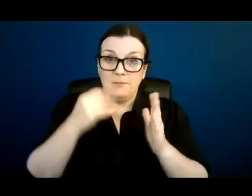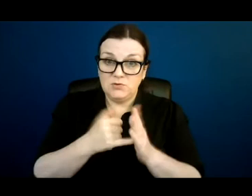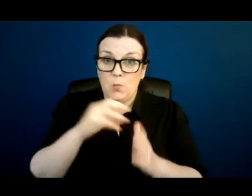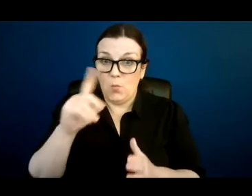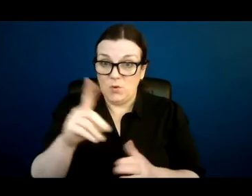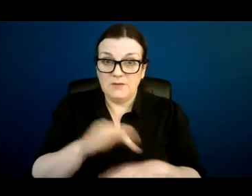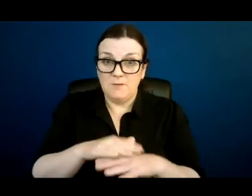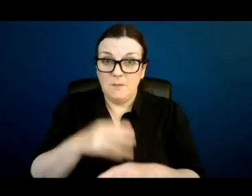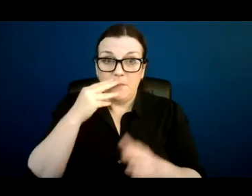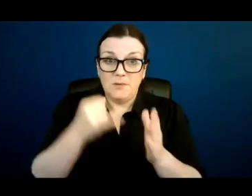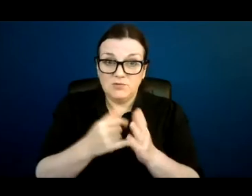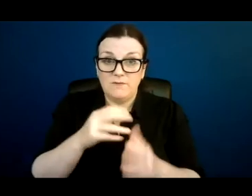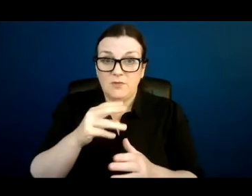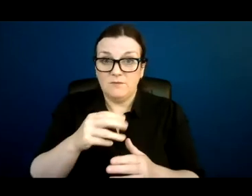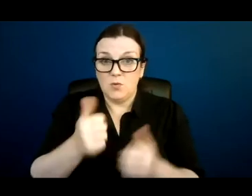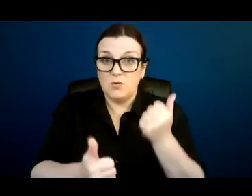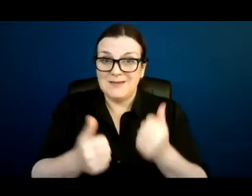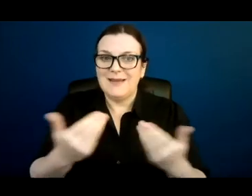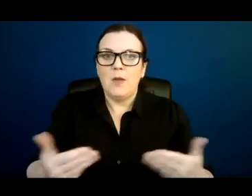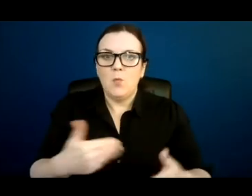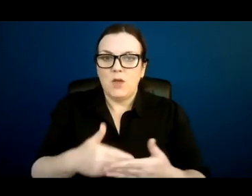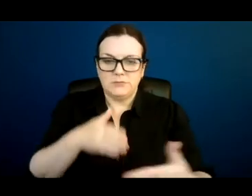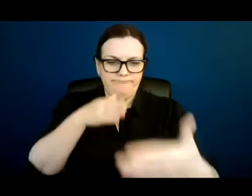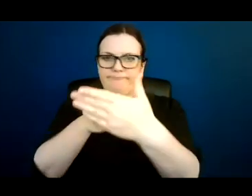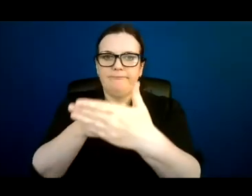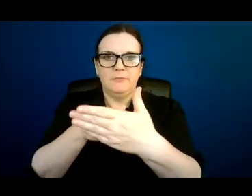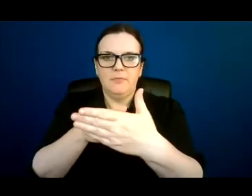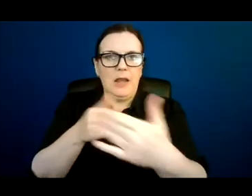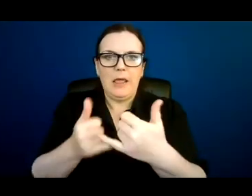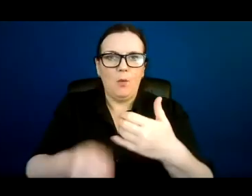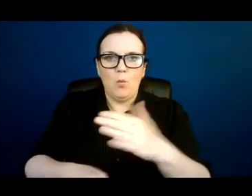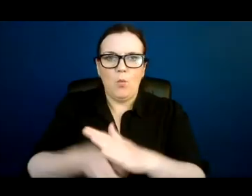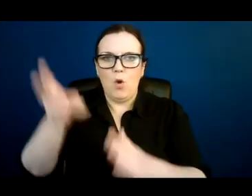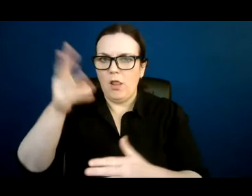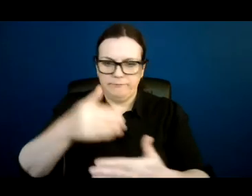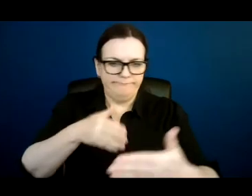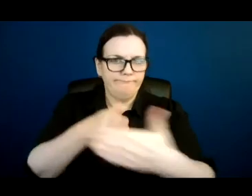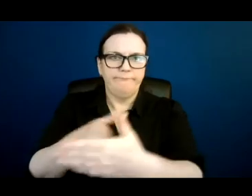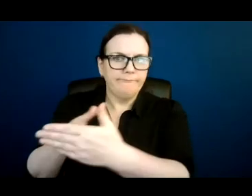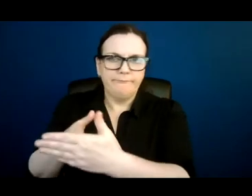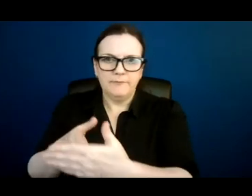just meeting a wall. It's a challenge I am trying to get over and I am in negotiations with many of